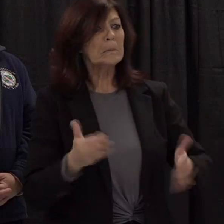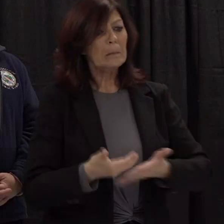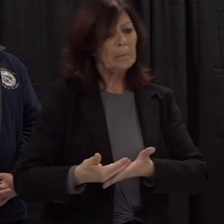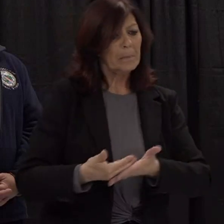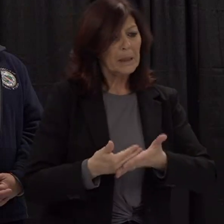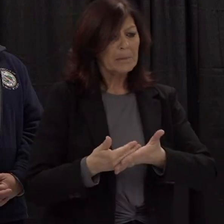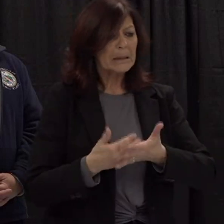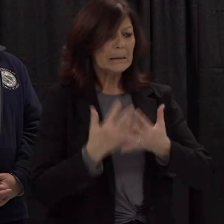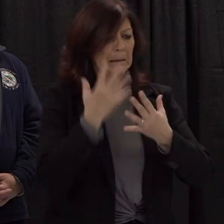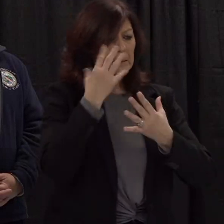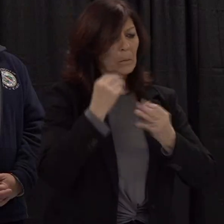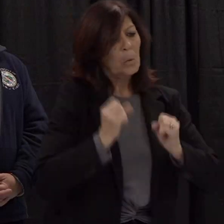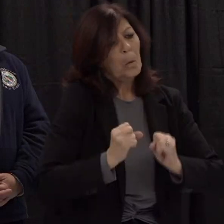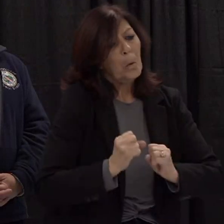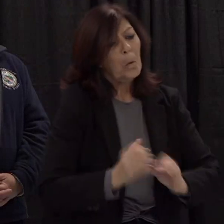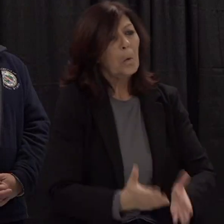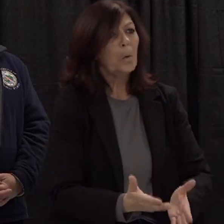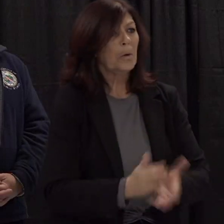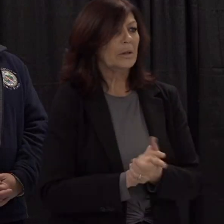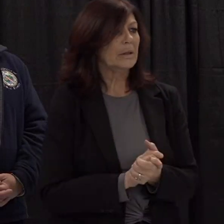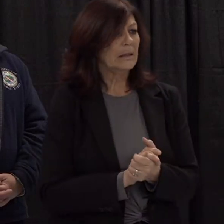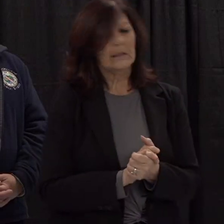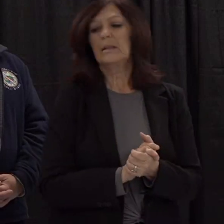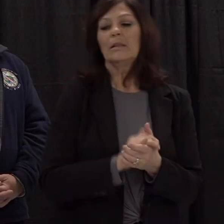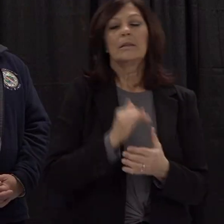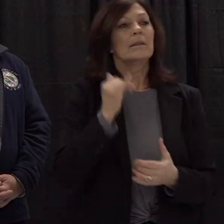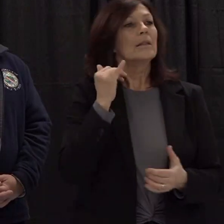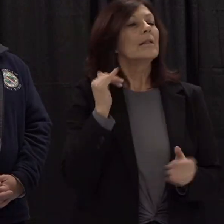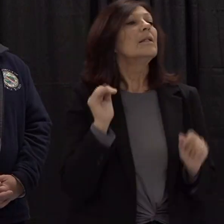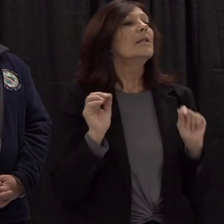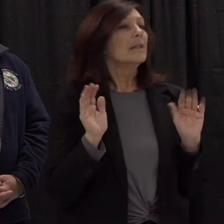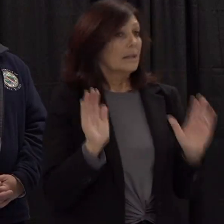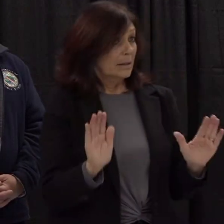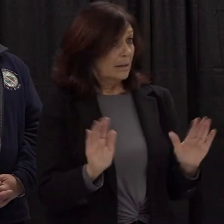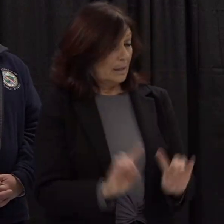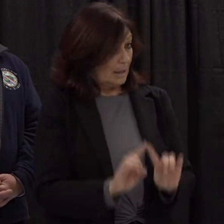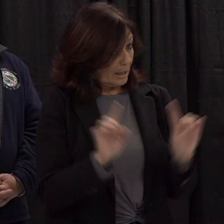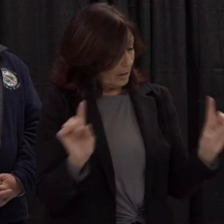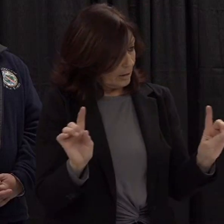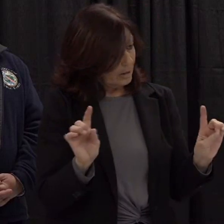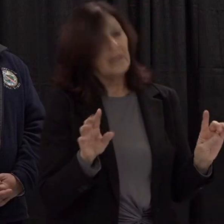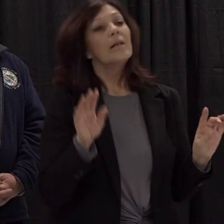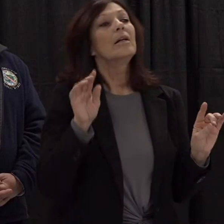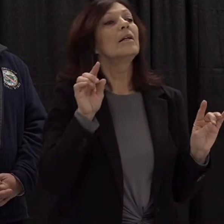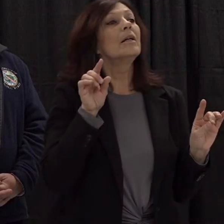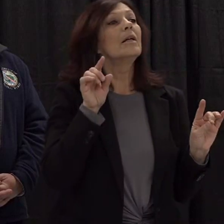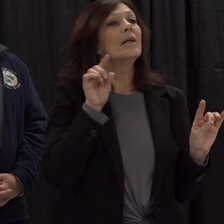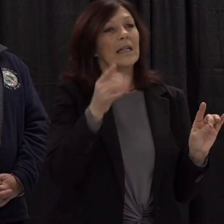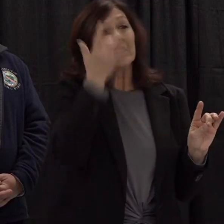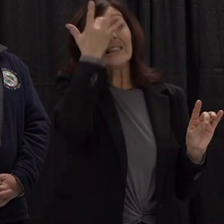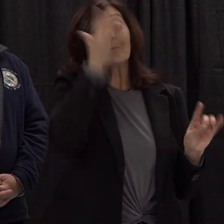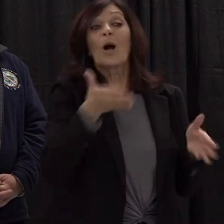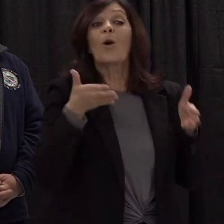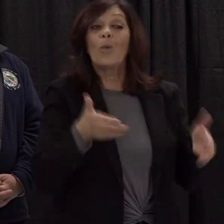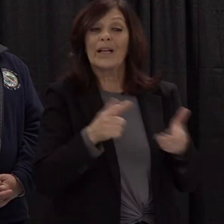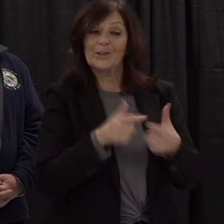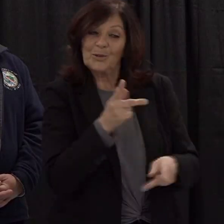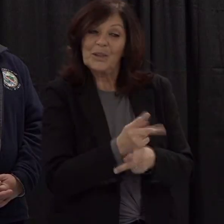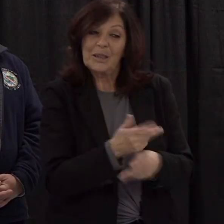their babies becoming if cold and if it if it's if it's cold outside, however there are. Smart, smart ways to keep your baby warm.